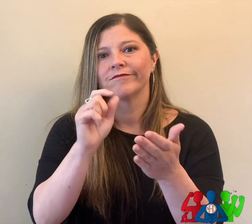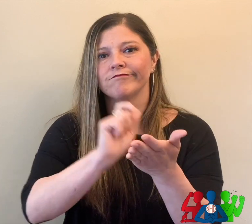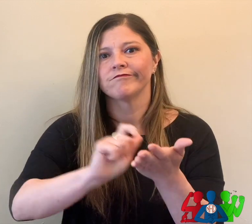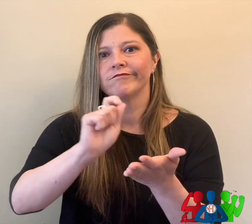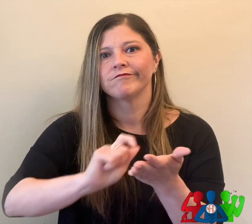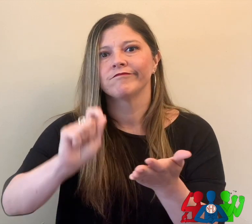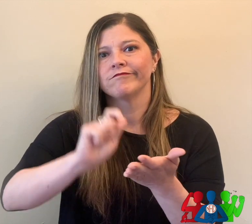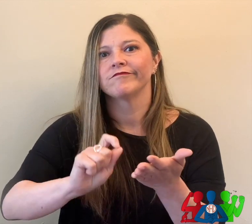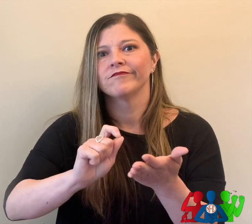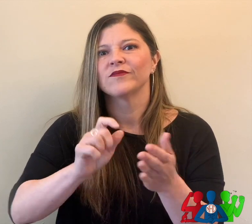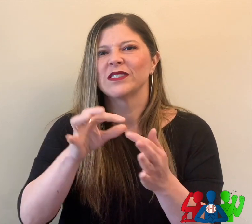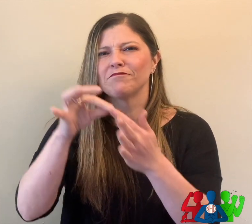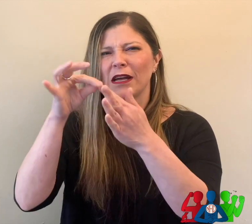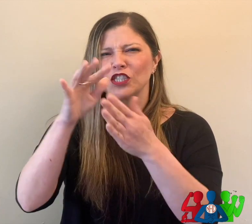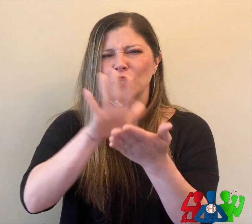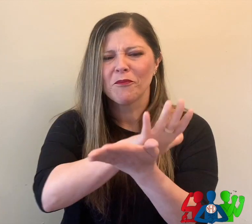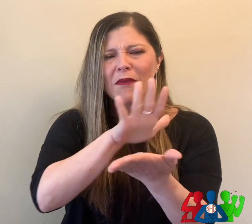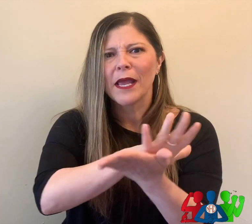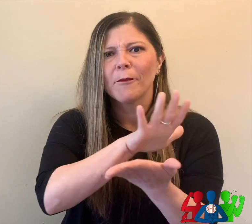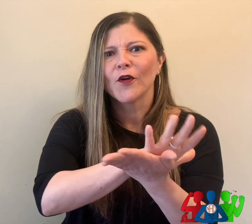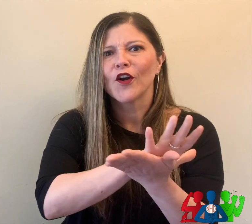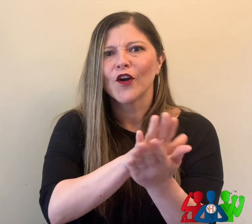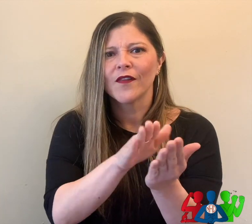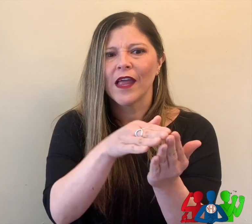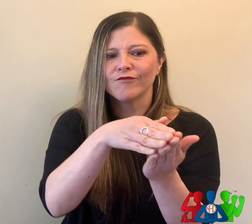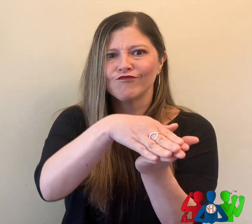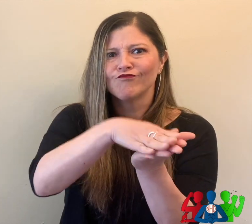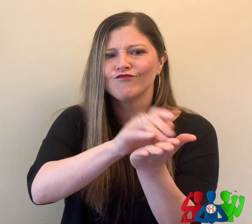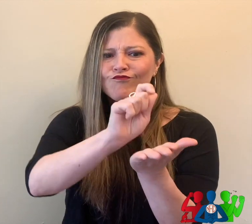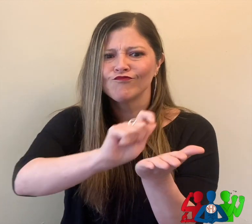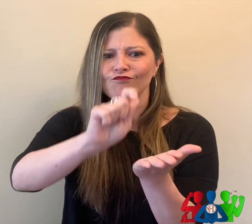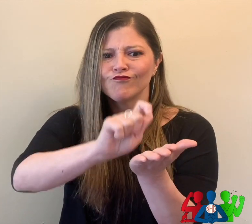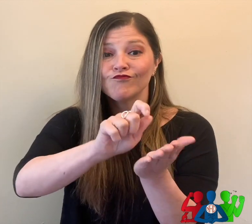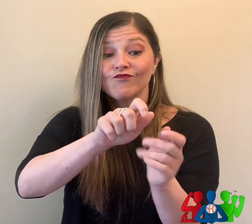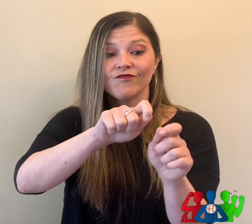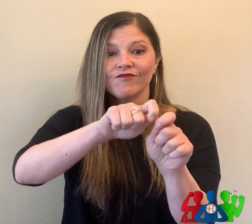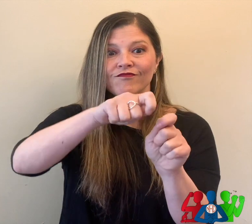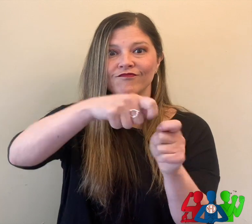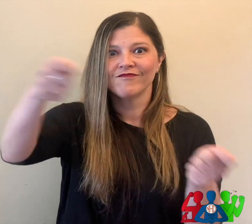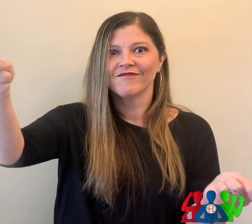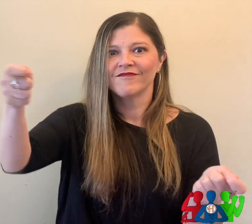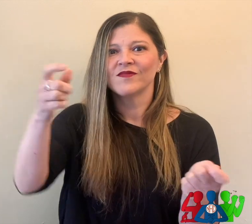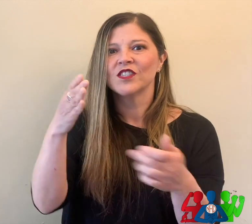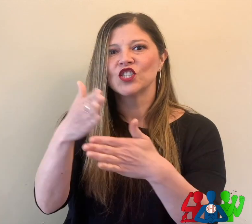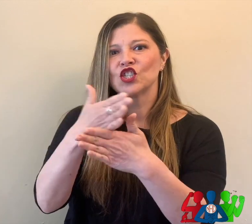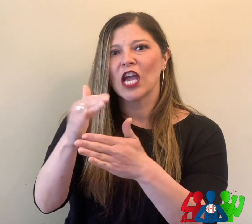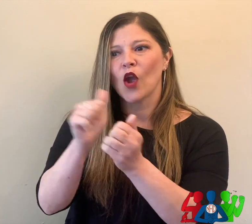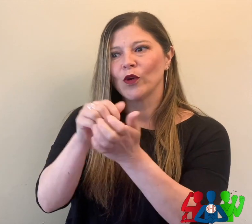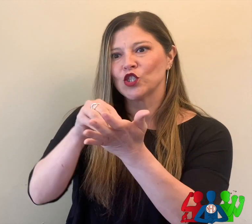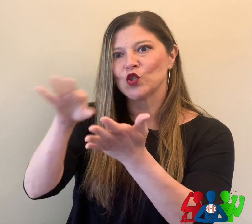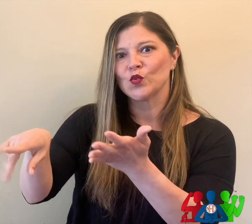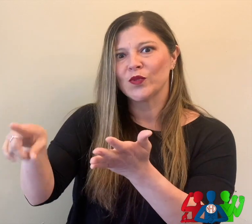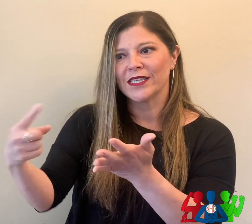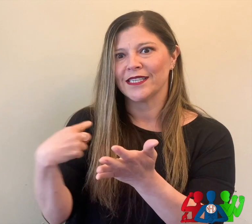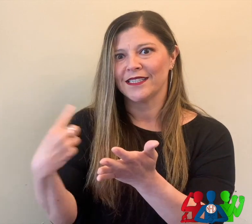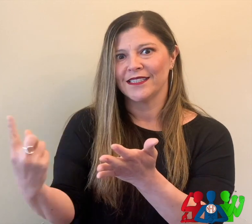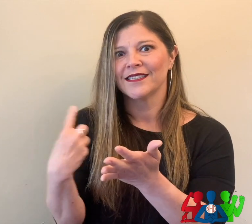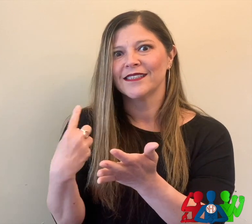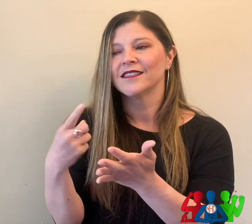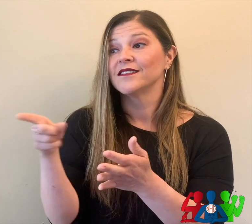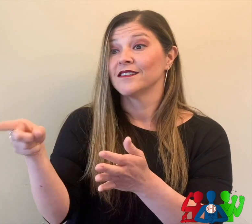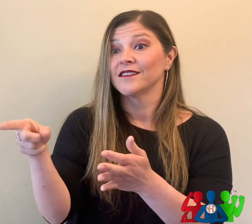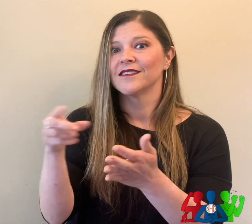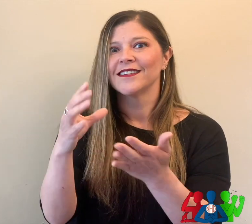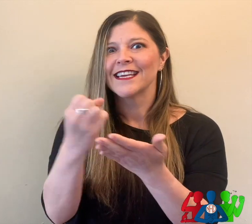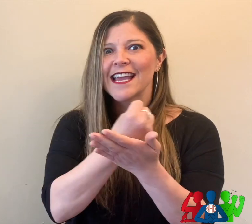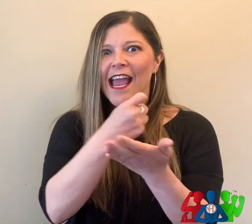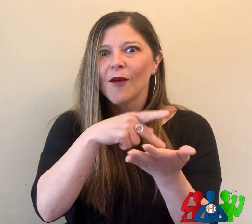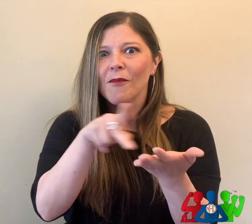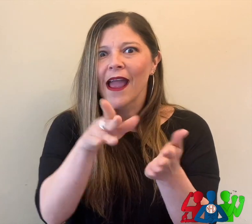denied. Instead, I was given a note taker that had some special paper that would create a copy